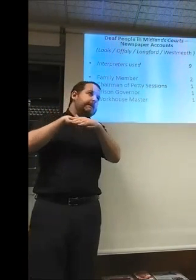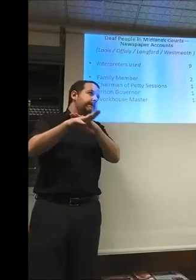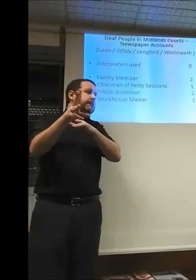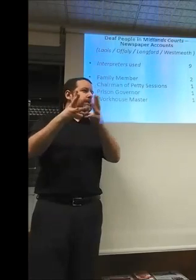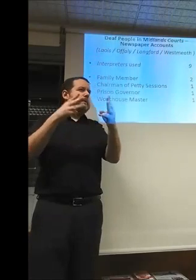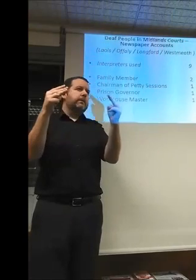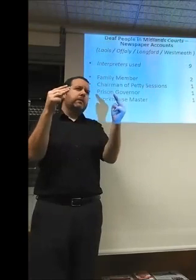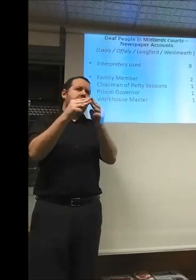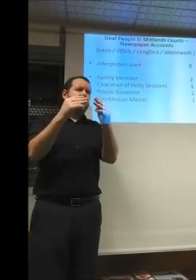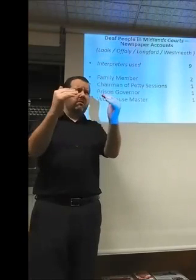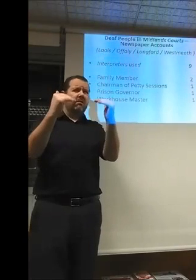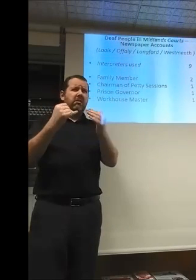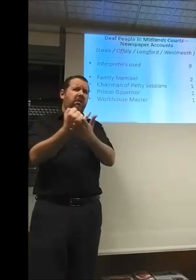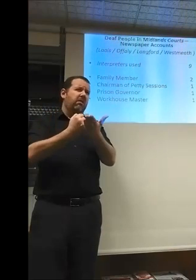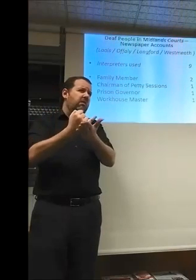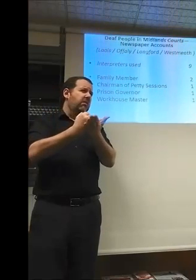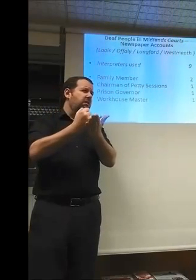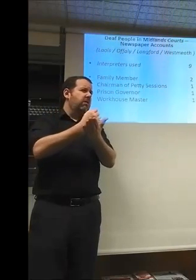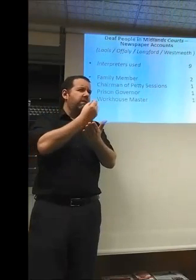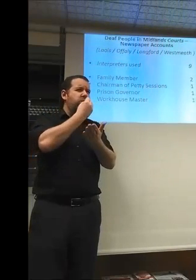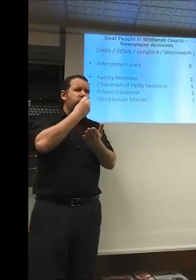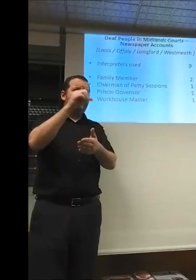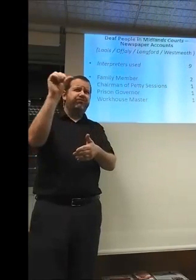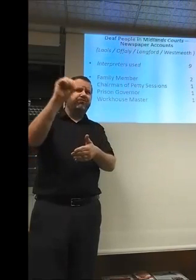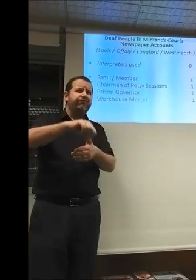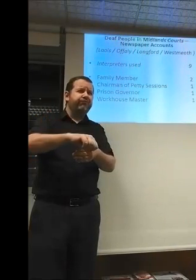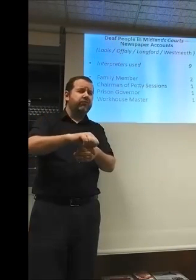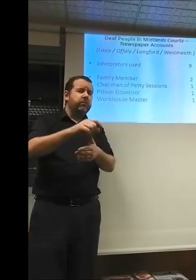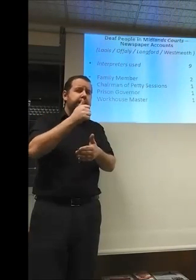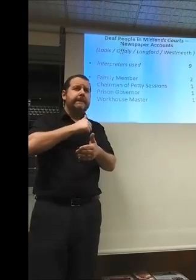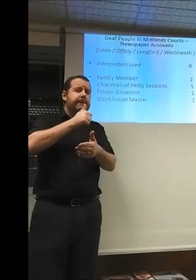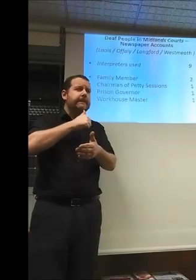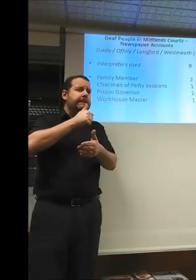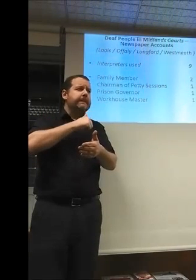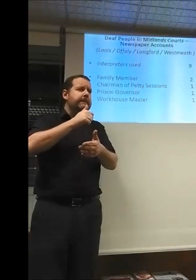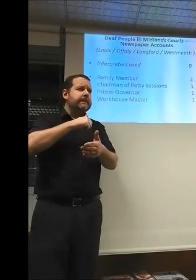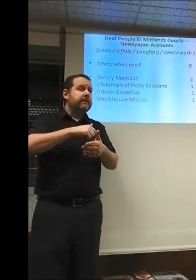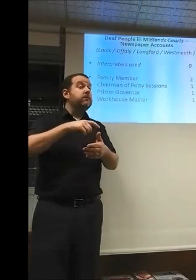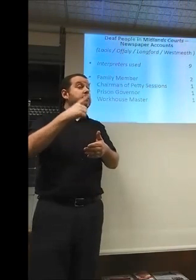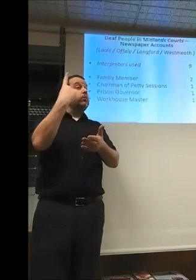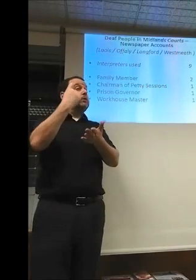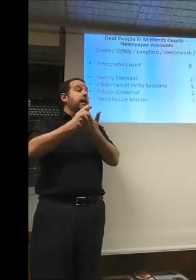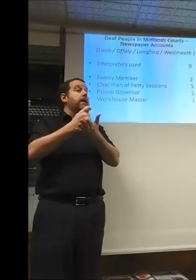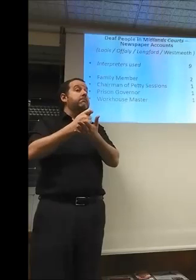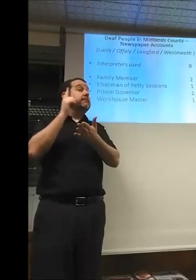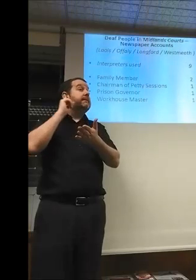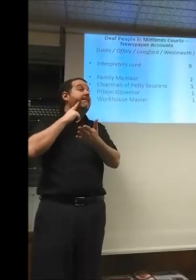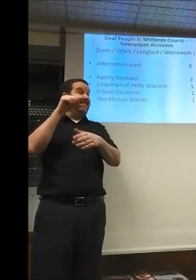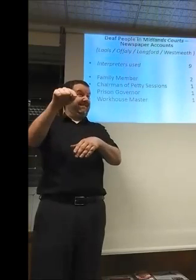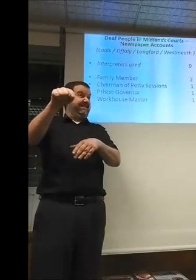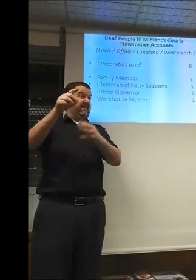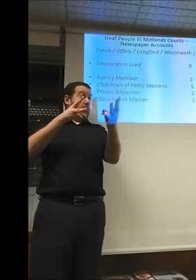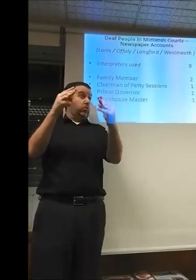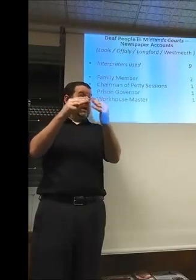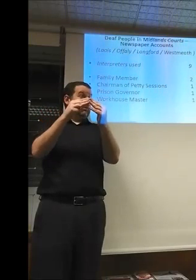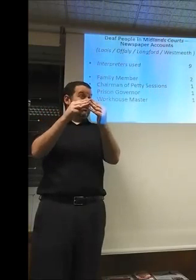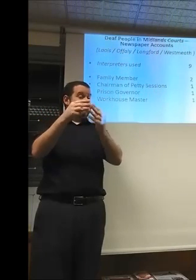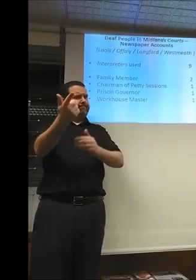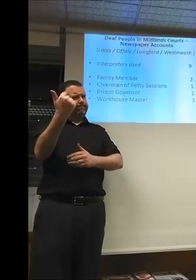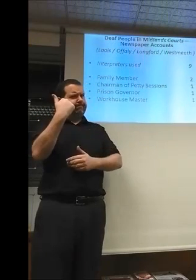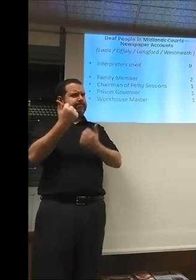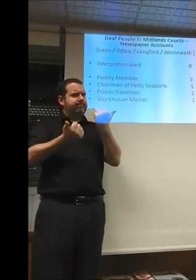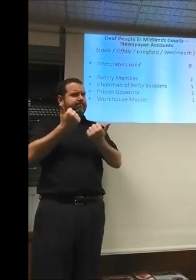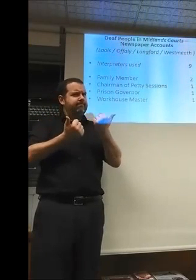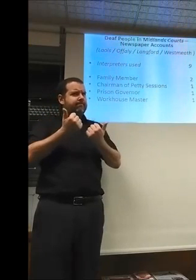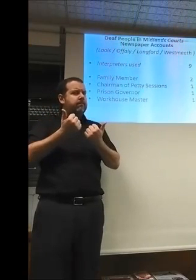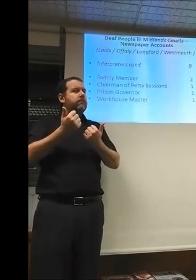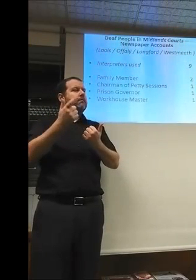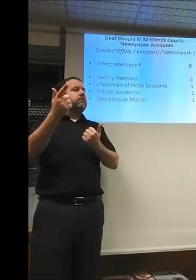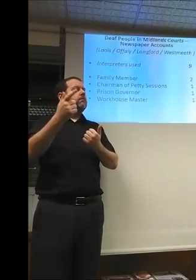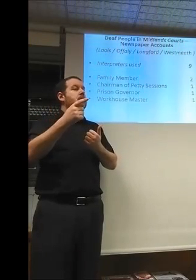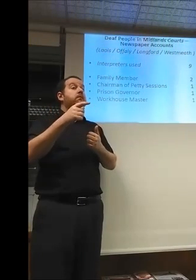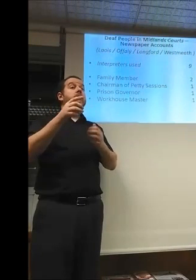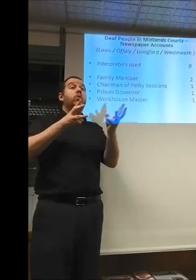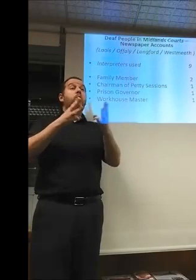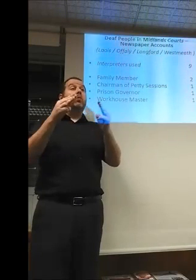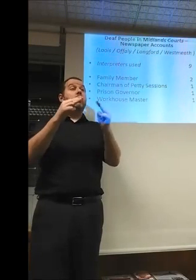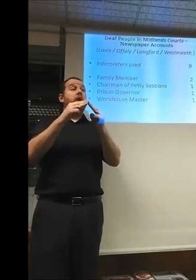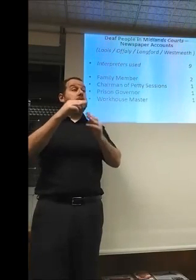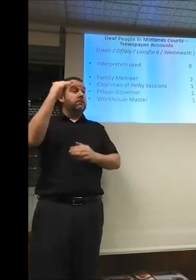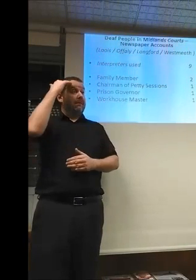So out of those twenty-eight cases the number of cases where the accused was Deaf was twenty-two